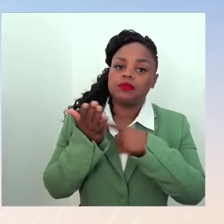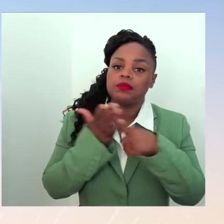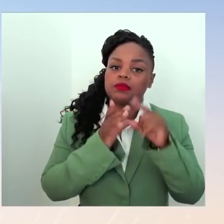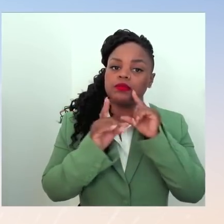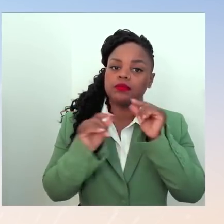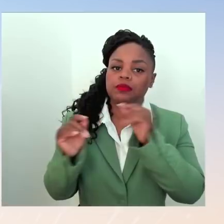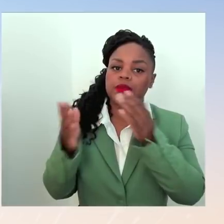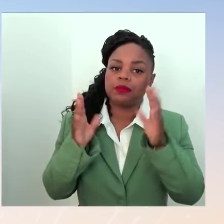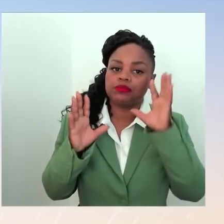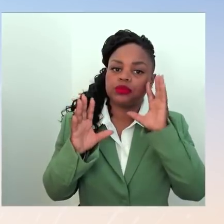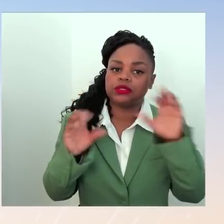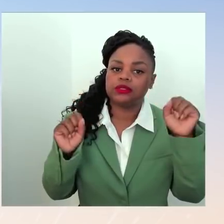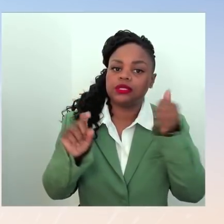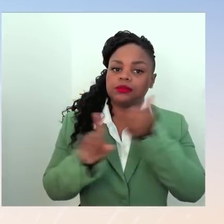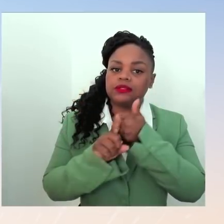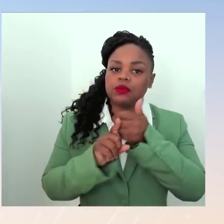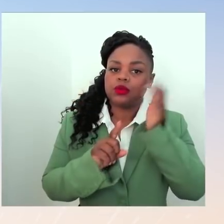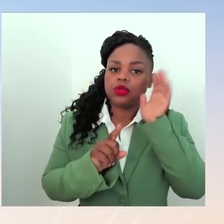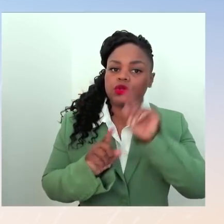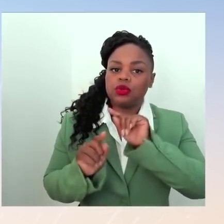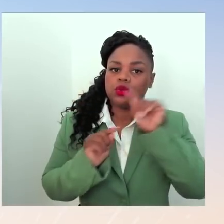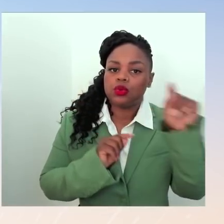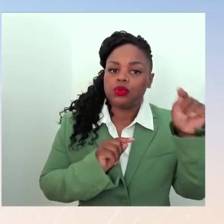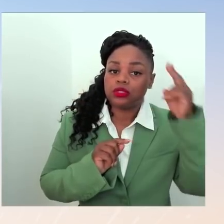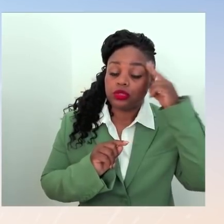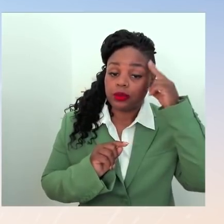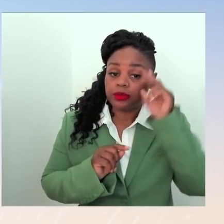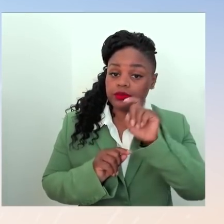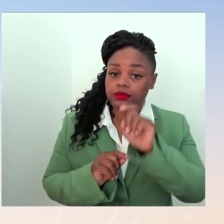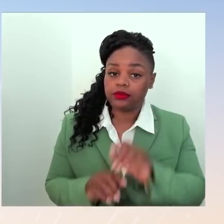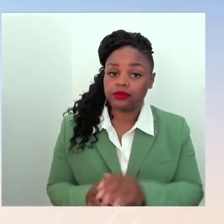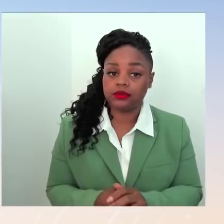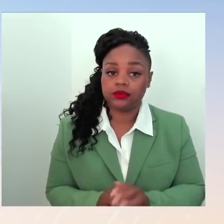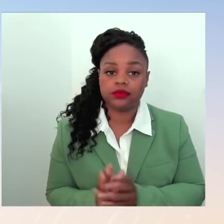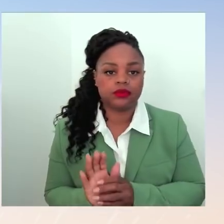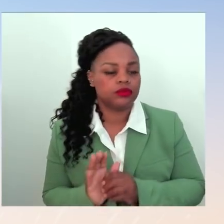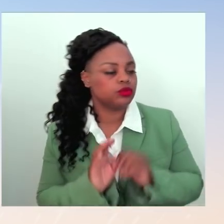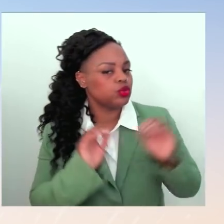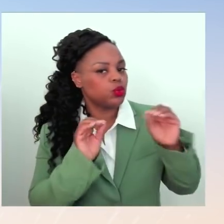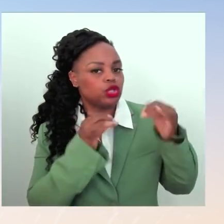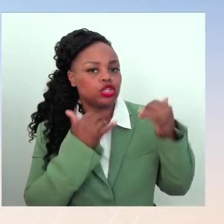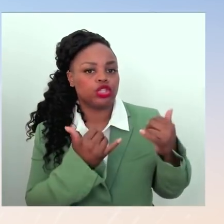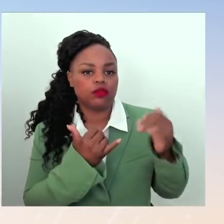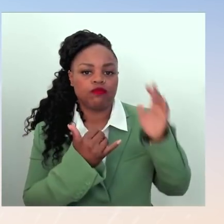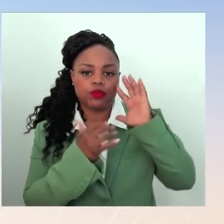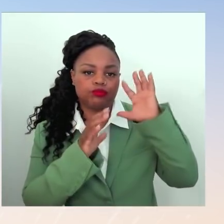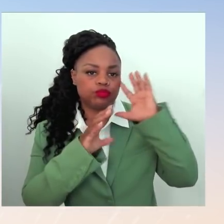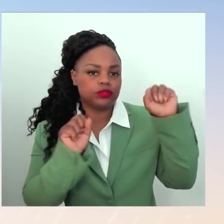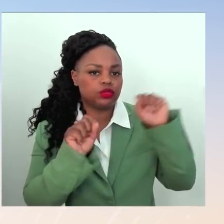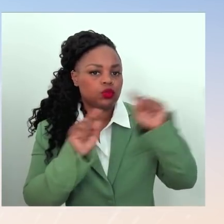Ms. Psaki: There's no current plans for the President to travel to Saudi Arabia. The Press: The decision that you announced last week